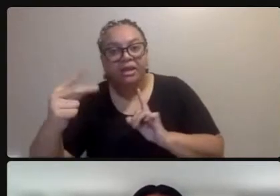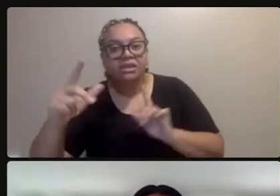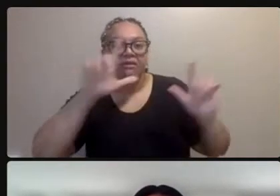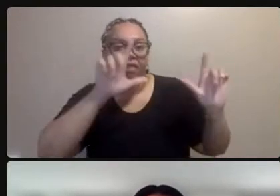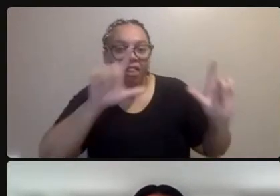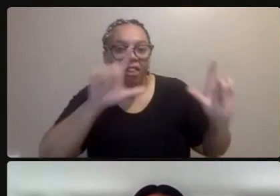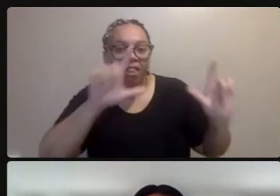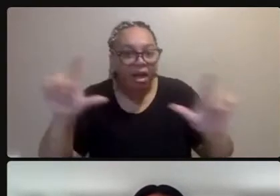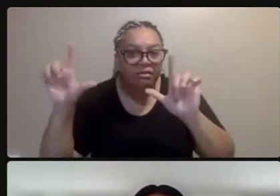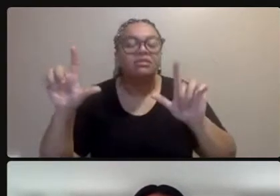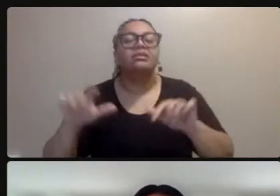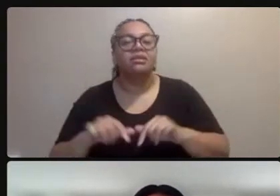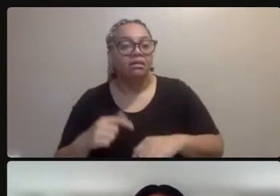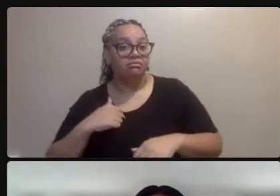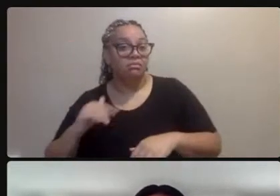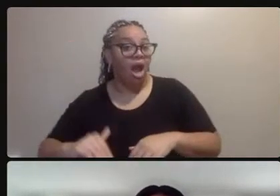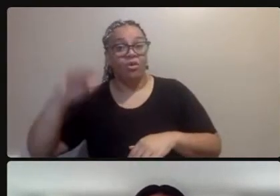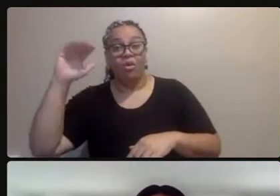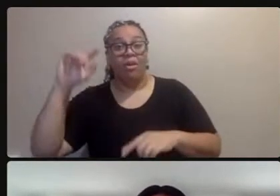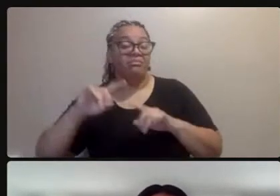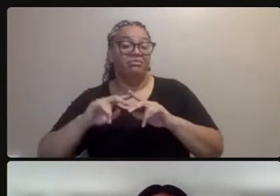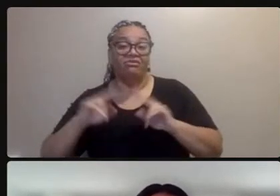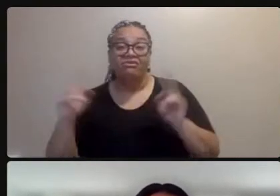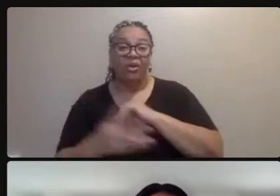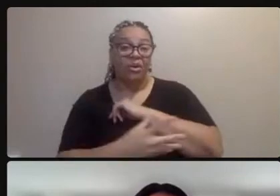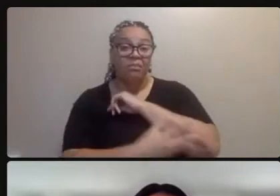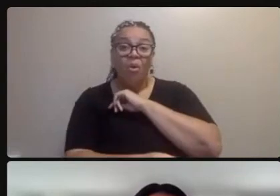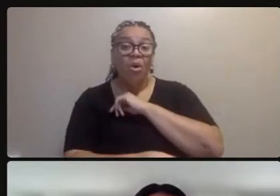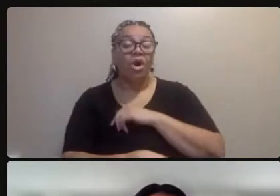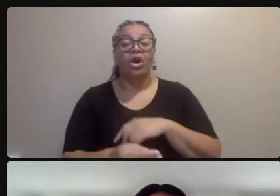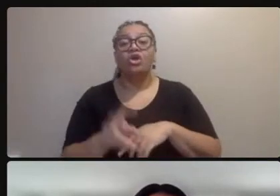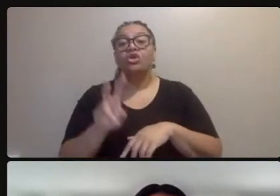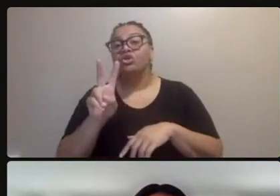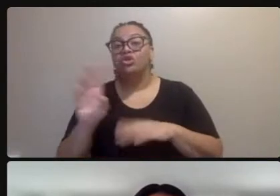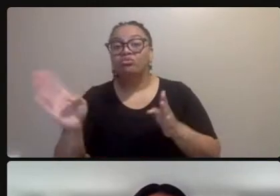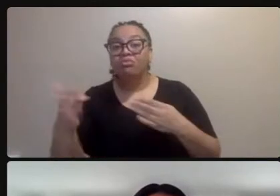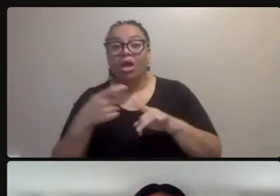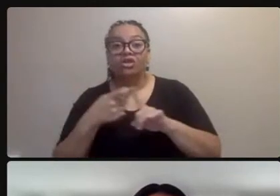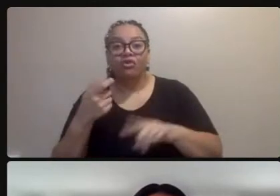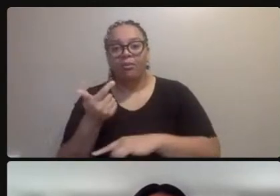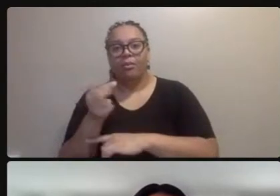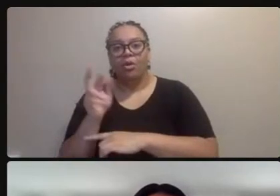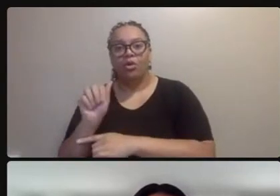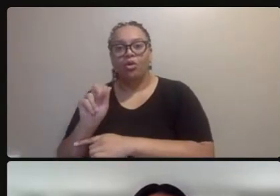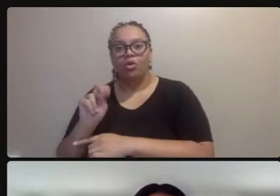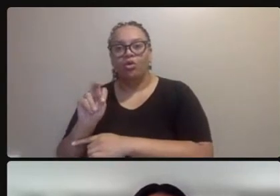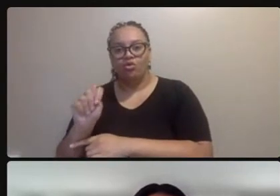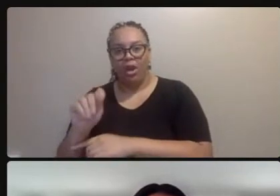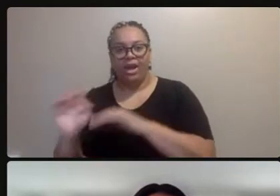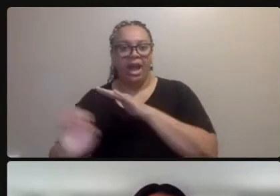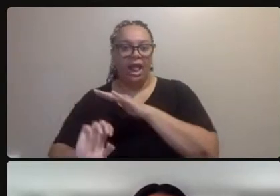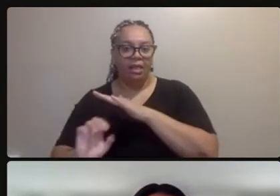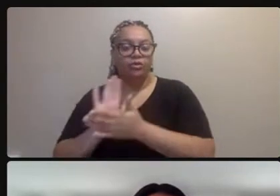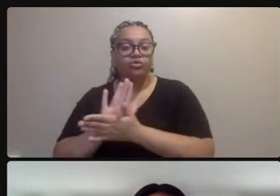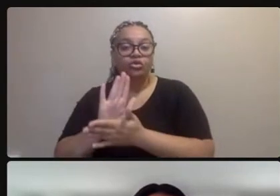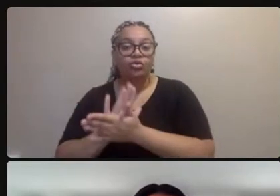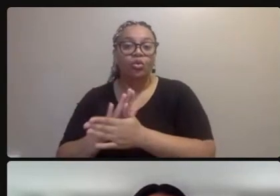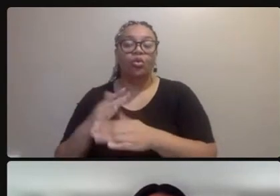EXPERIENCES, OUR OWN LENSES,